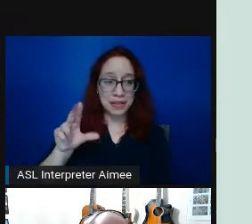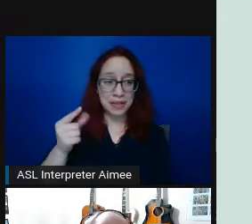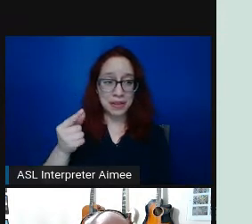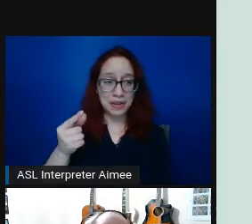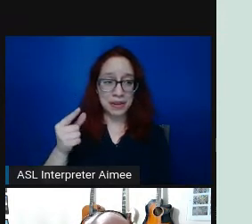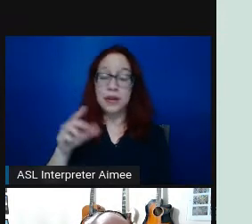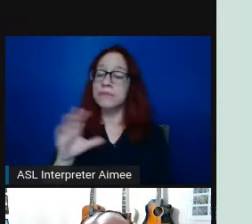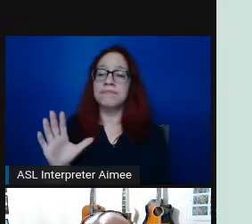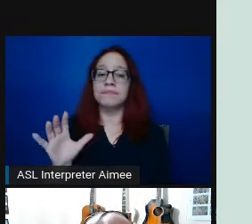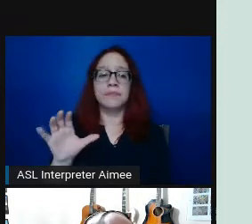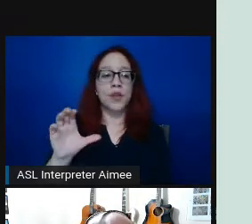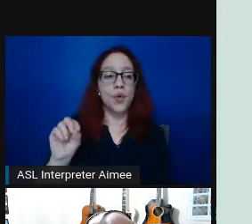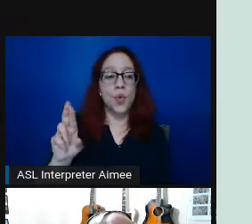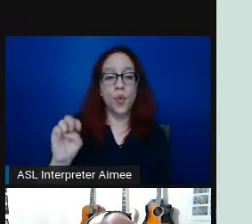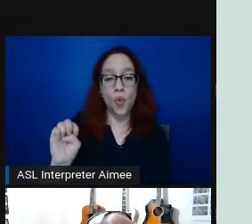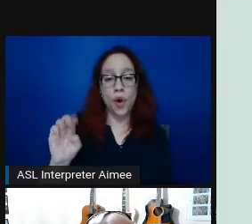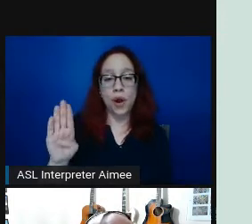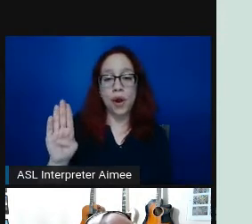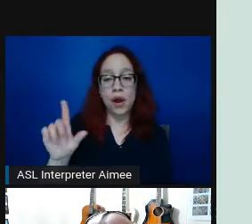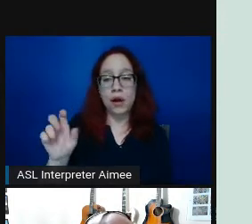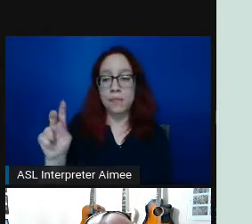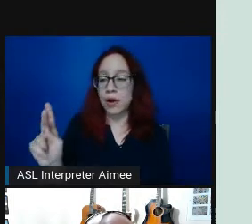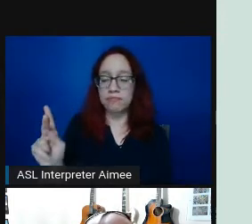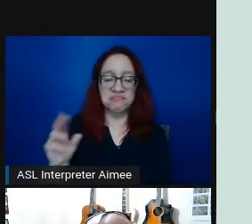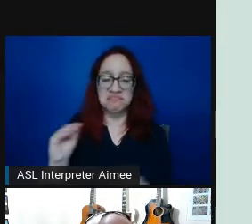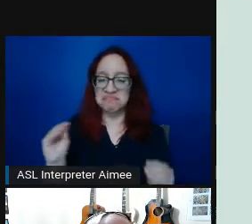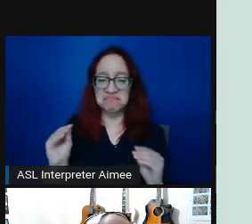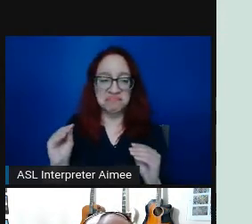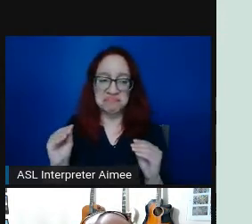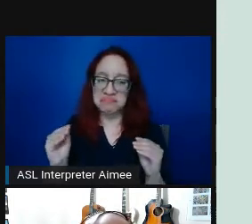there is no way of adding row headers.